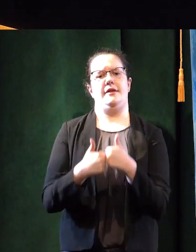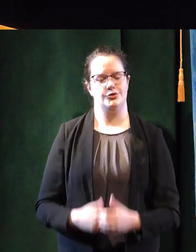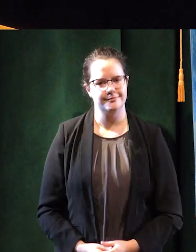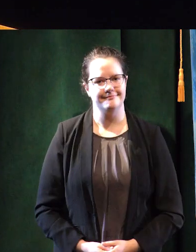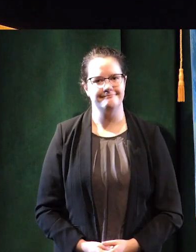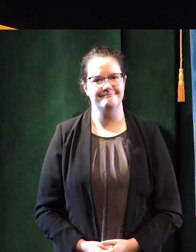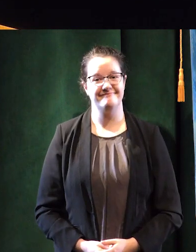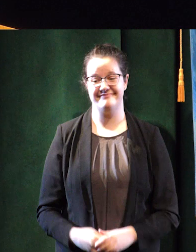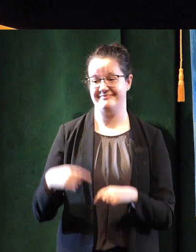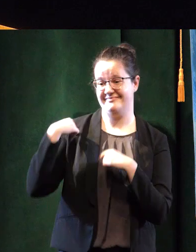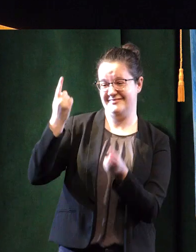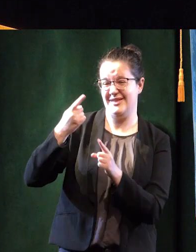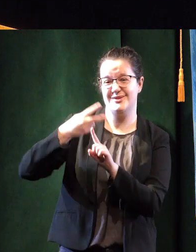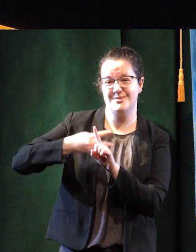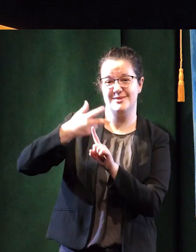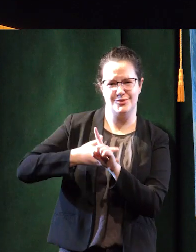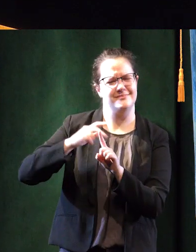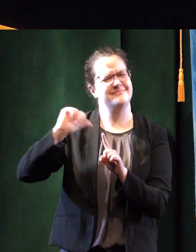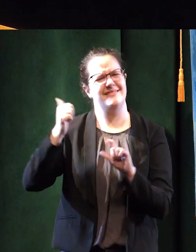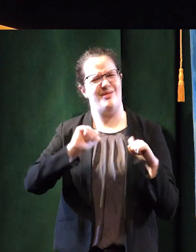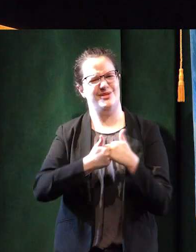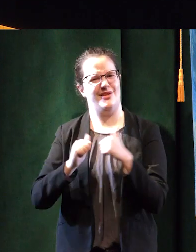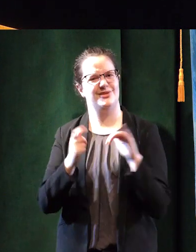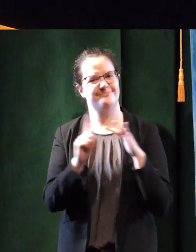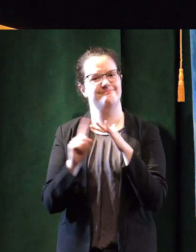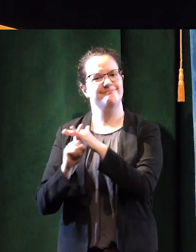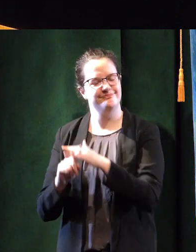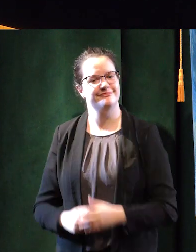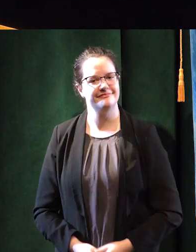disagree that the last few months have posed other challenges your last few